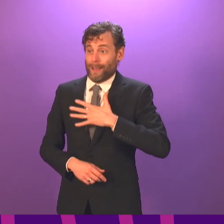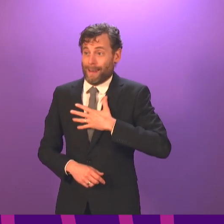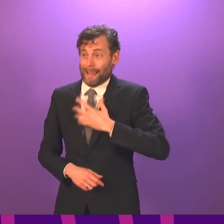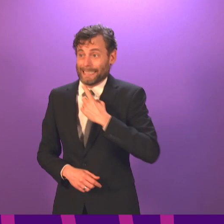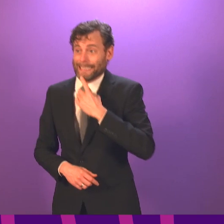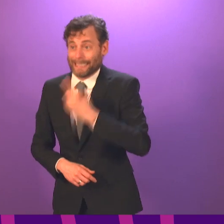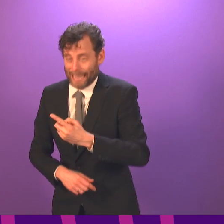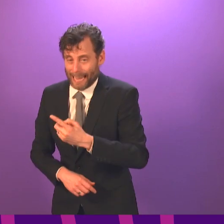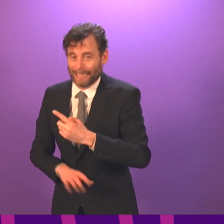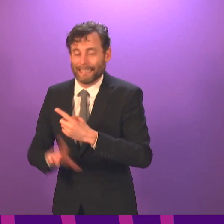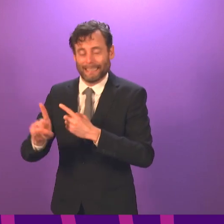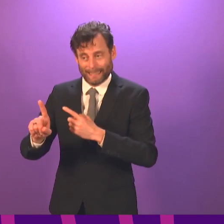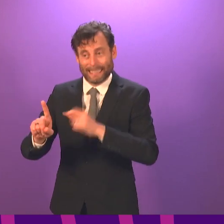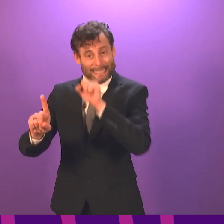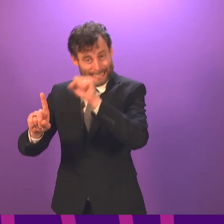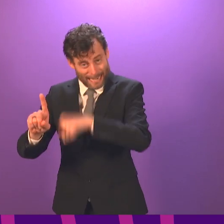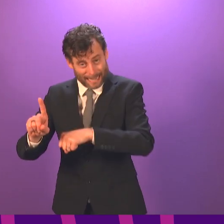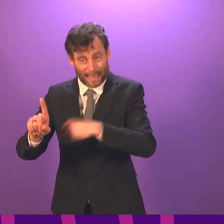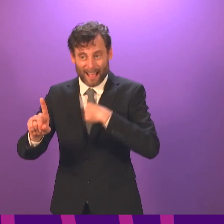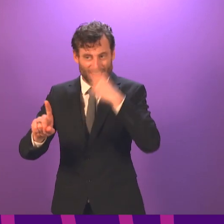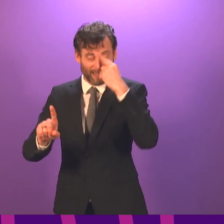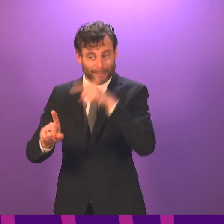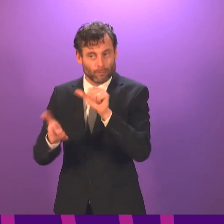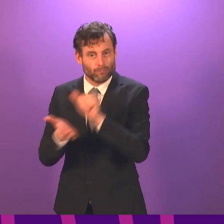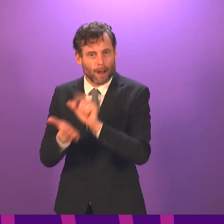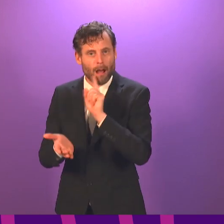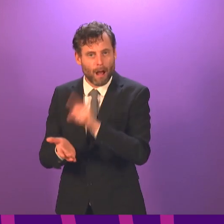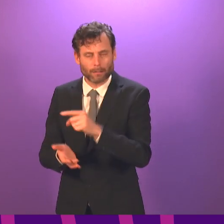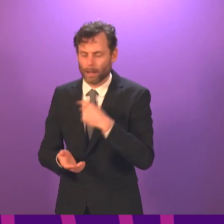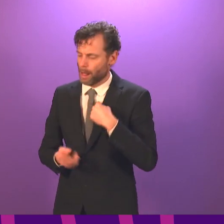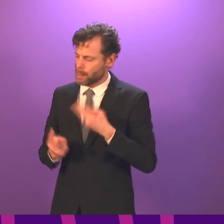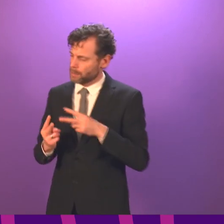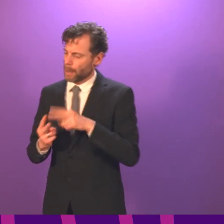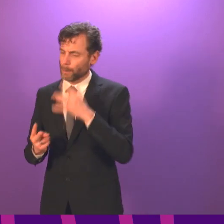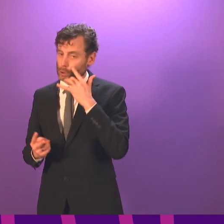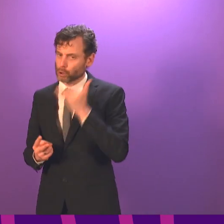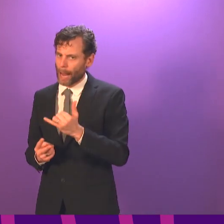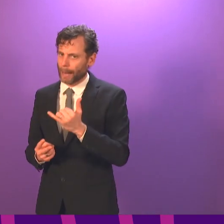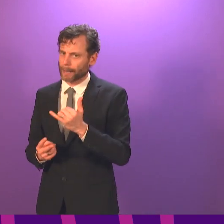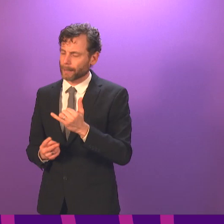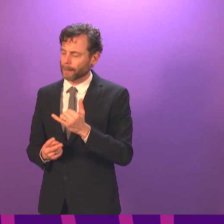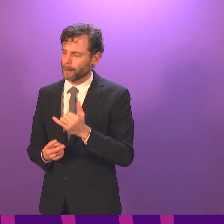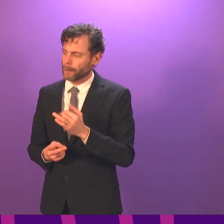it is the correct answer—is yes, but I will double check that there are no caveats or